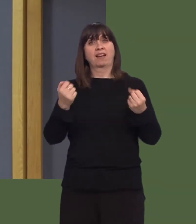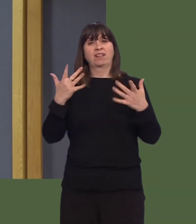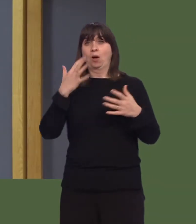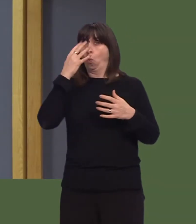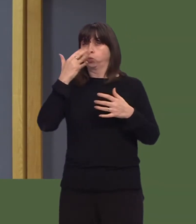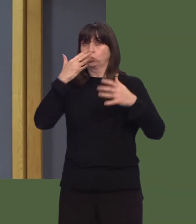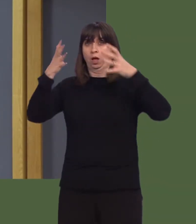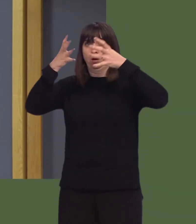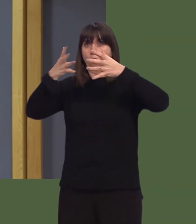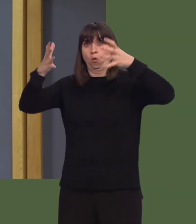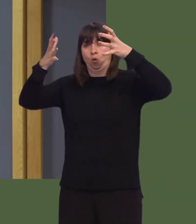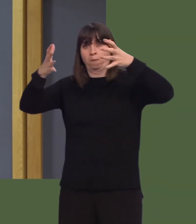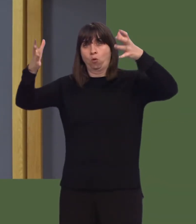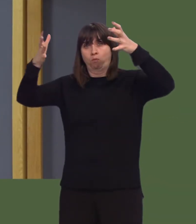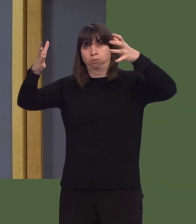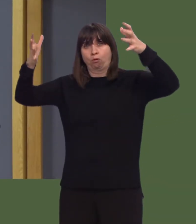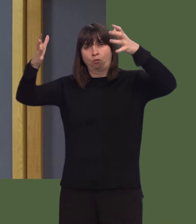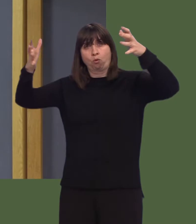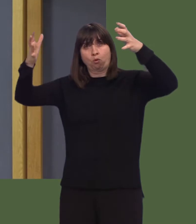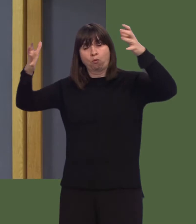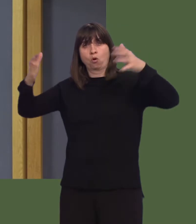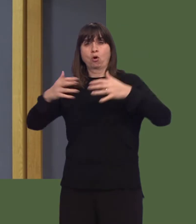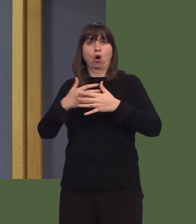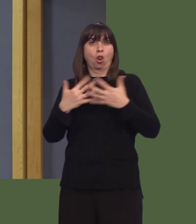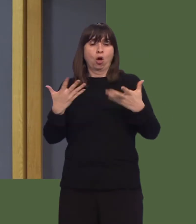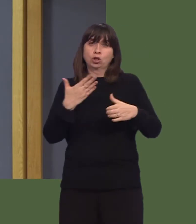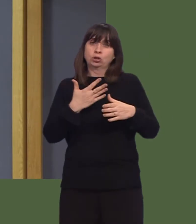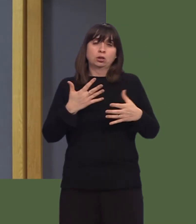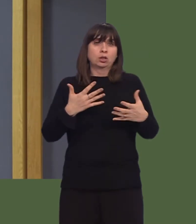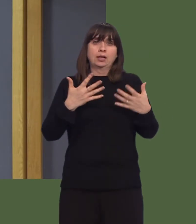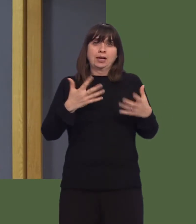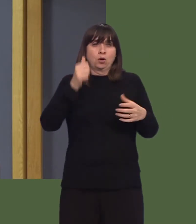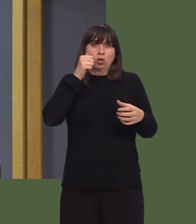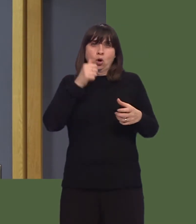and, of course, there are future job losses looming through automation, and the older